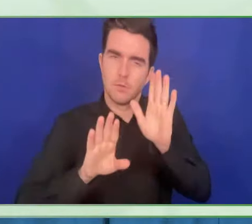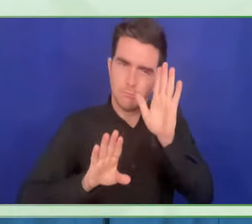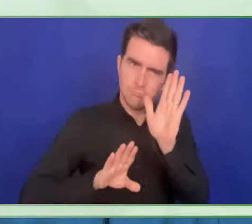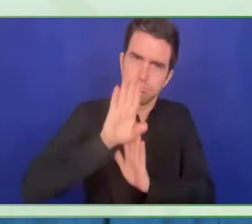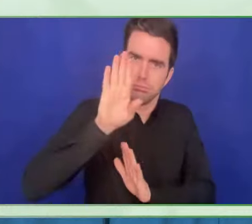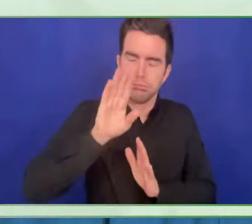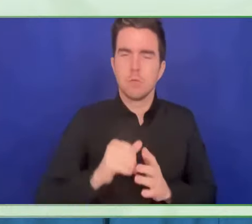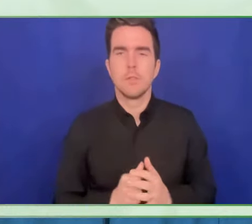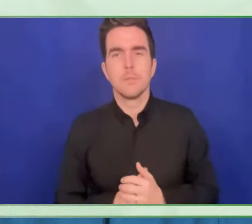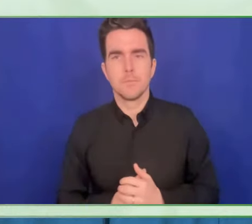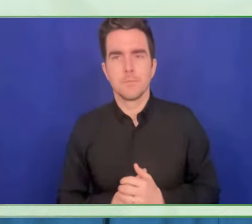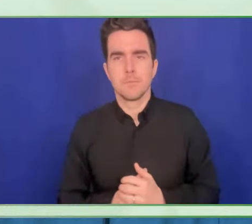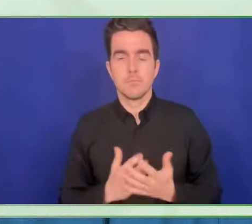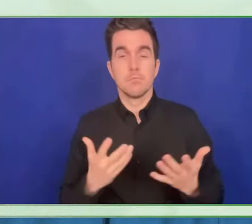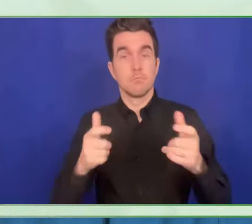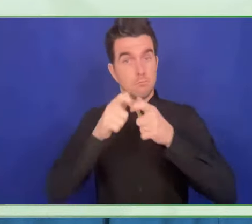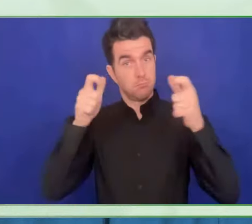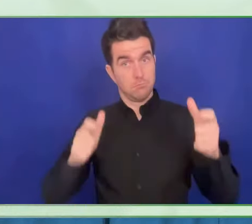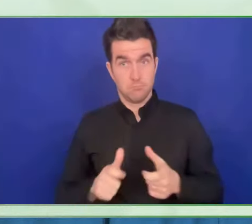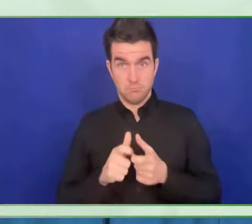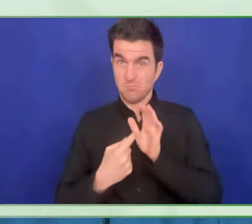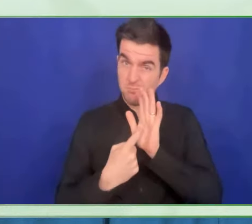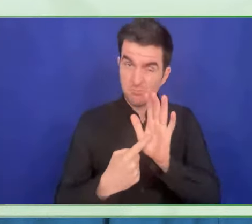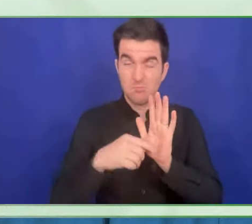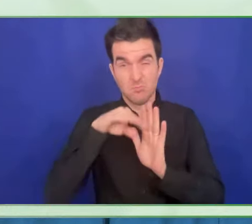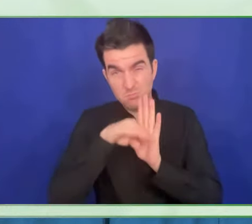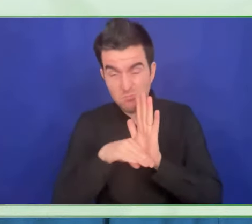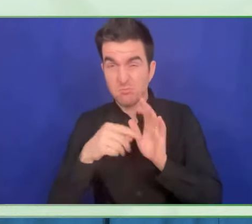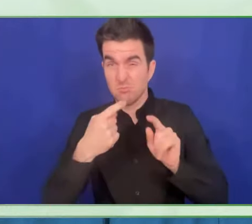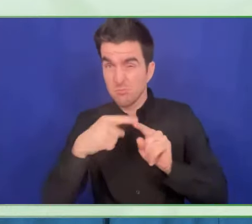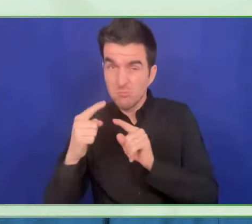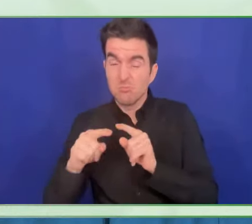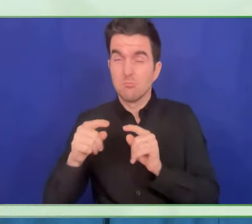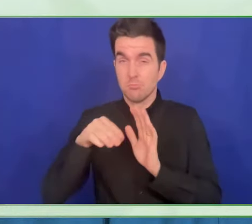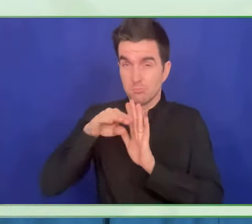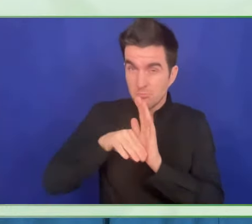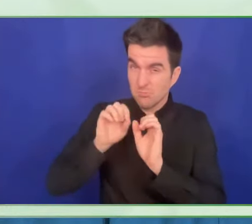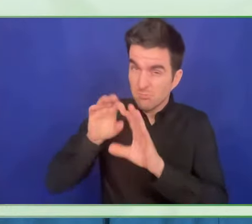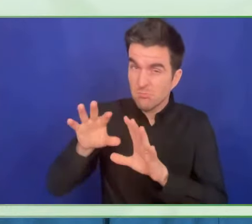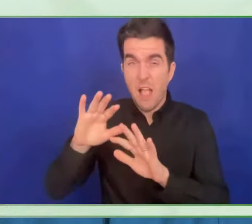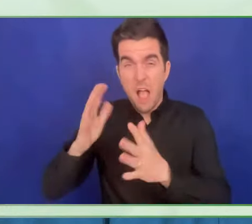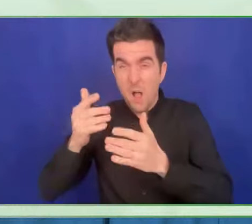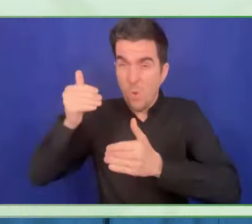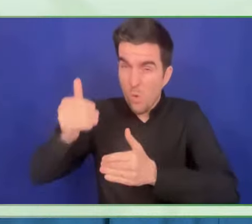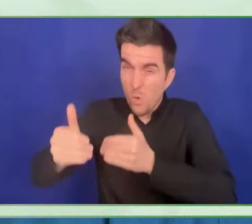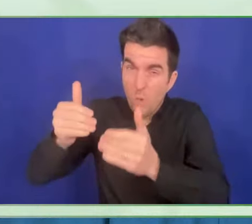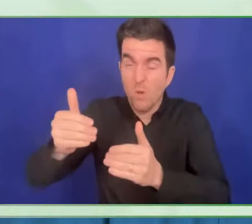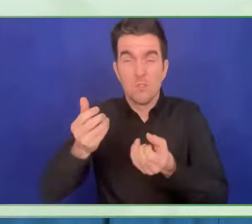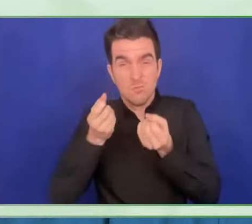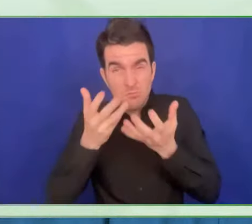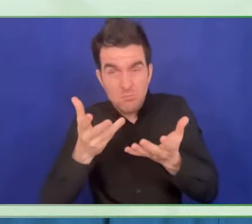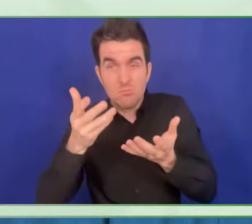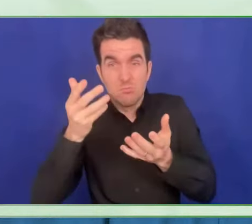Then we have the European resource centre on accessible EU, here is where I am going.